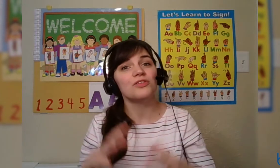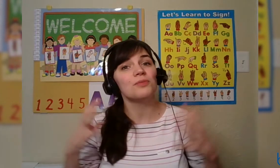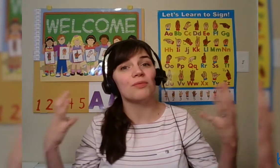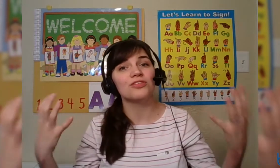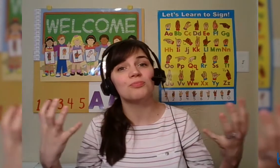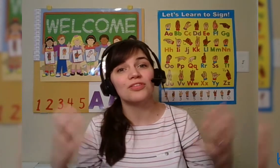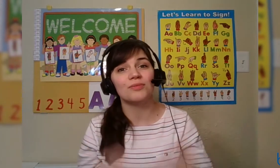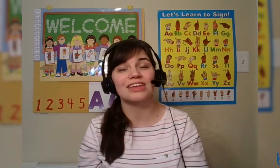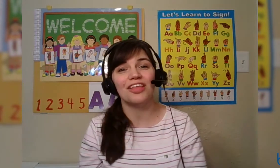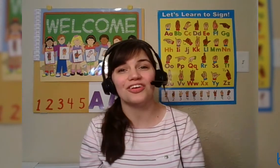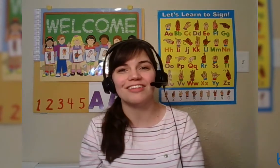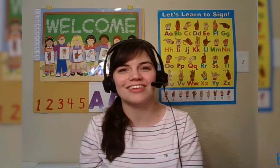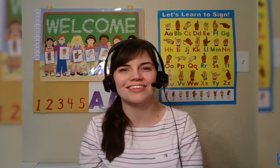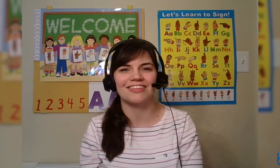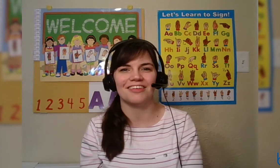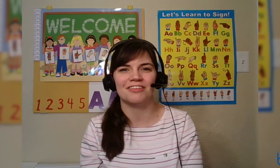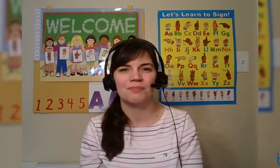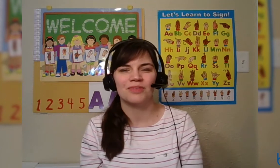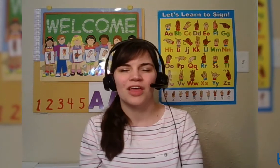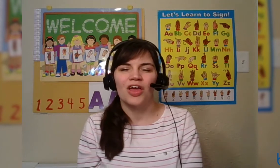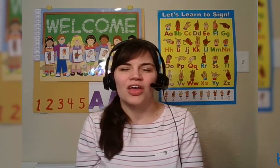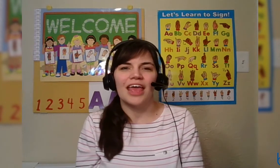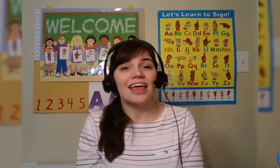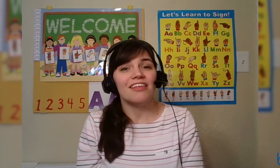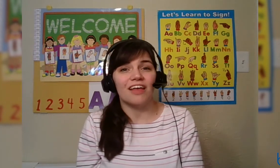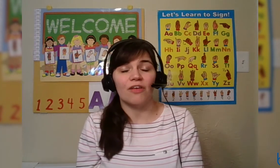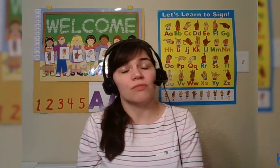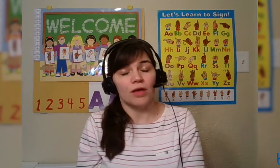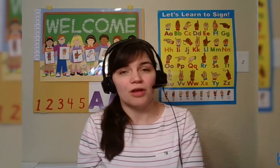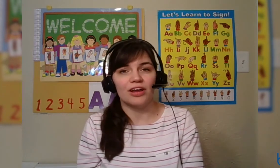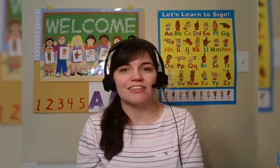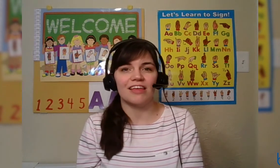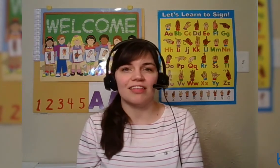you to be able to put them together in sentences. ASL, American Sign Language,